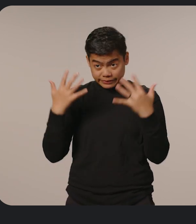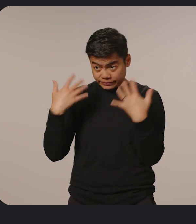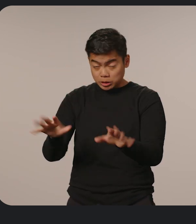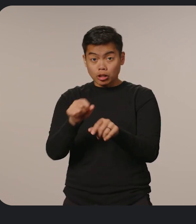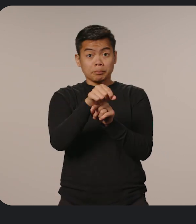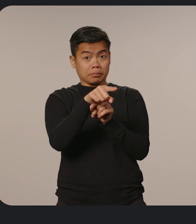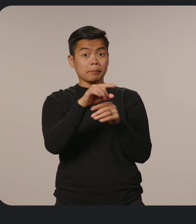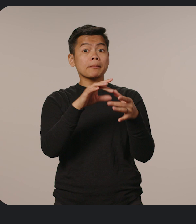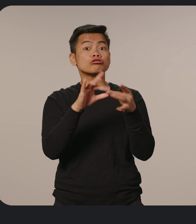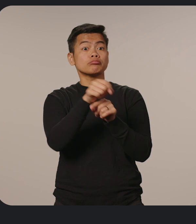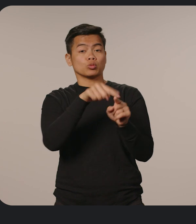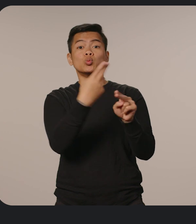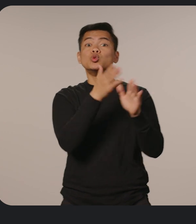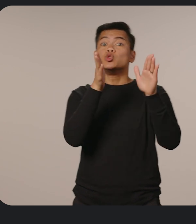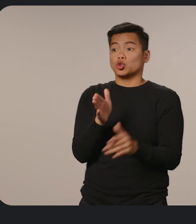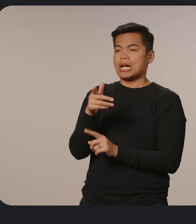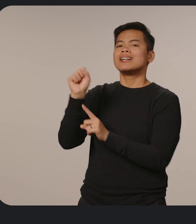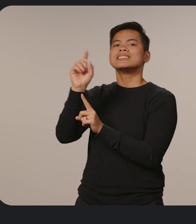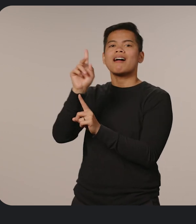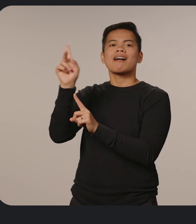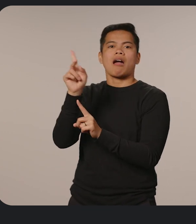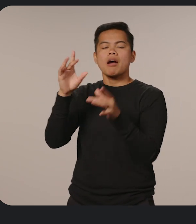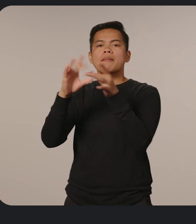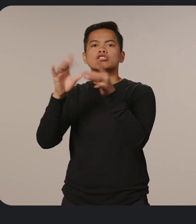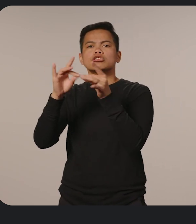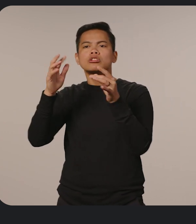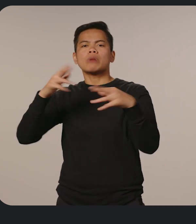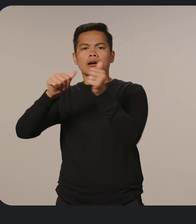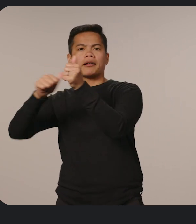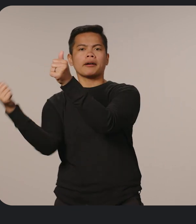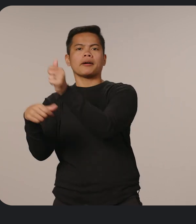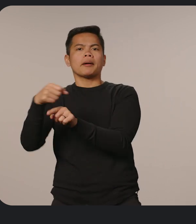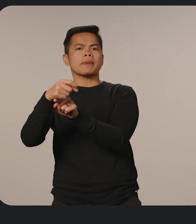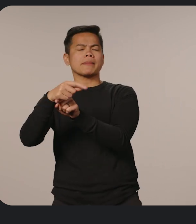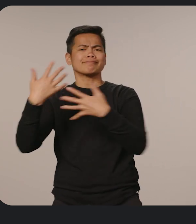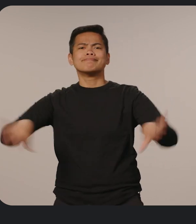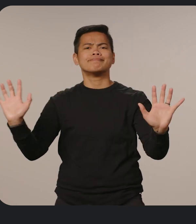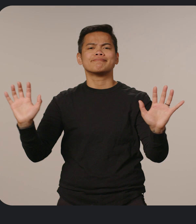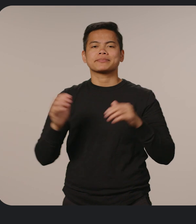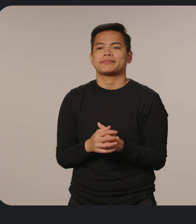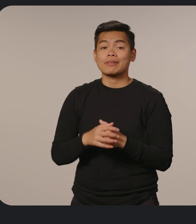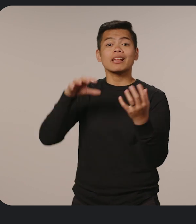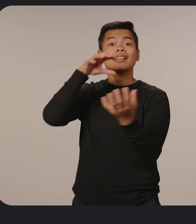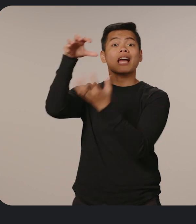users using the admin sdk's messaging submodule and that's all we need to do